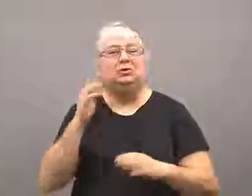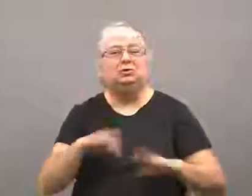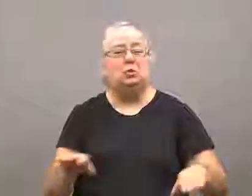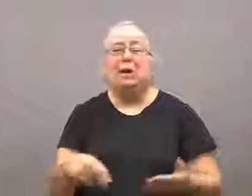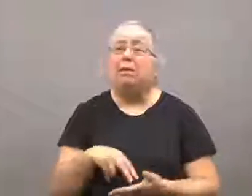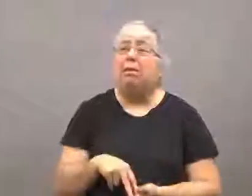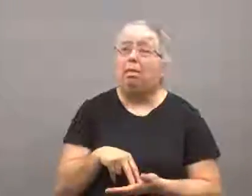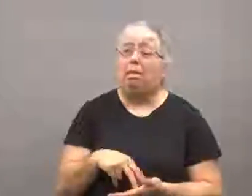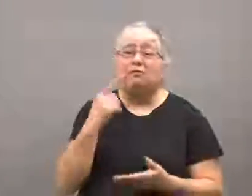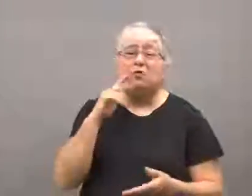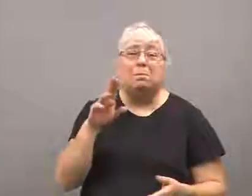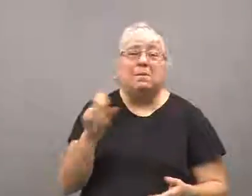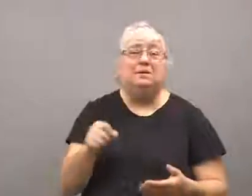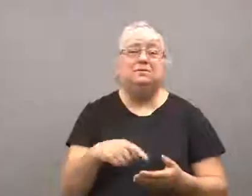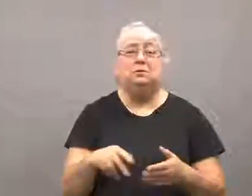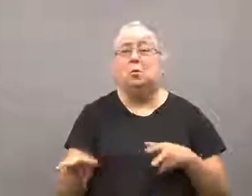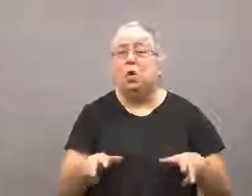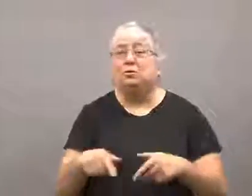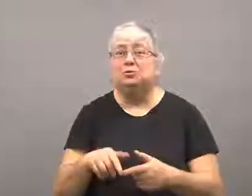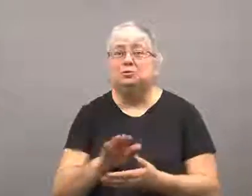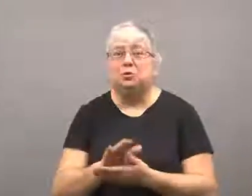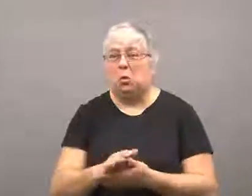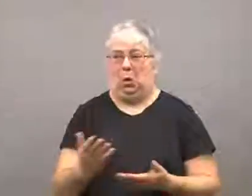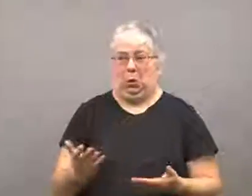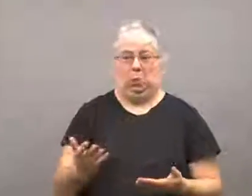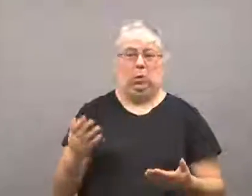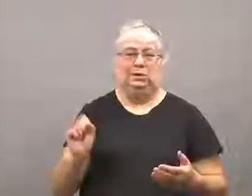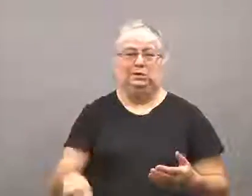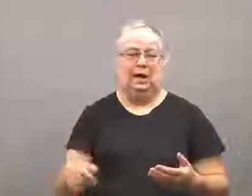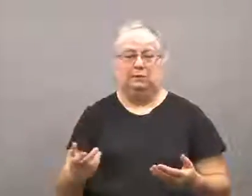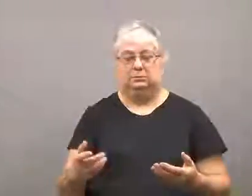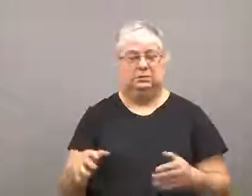for kids to be standing outside waiting for the bus or walking to school.